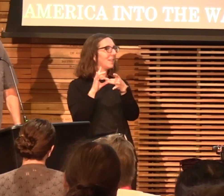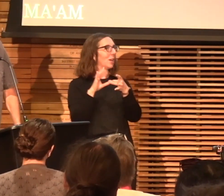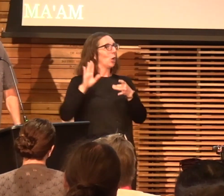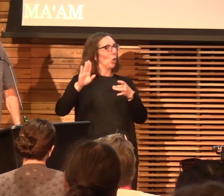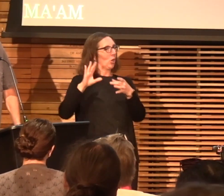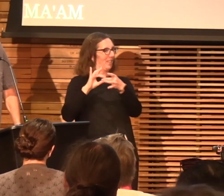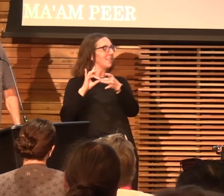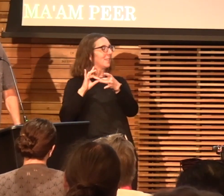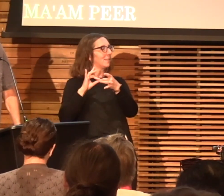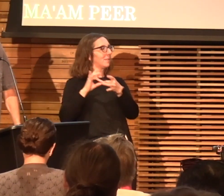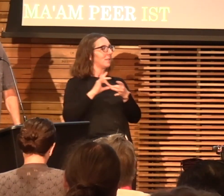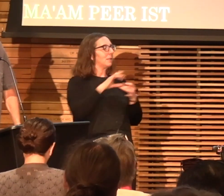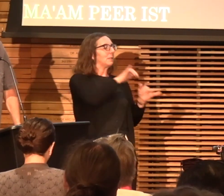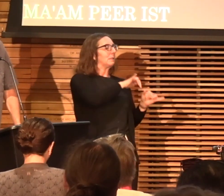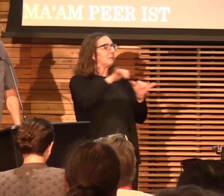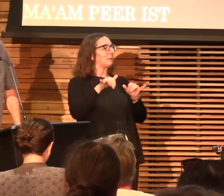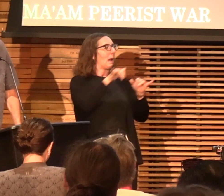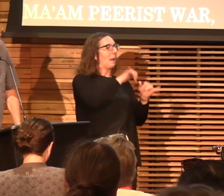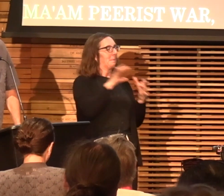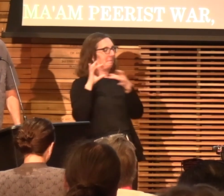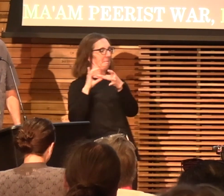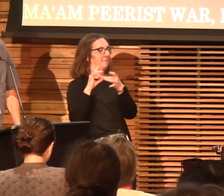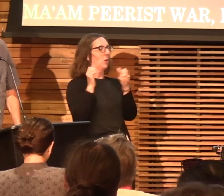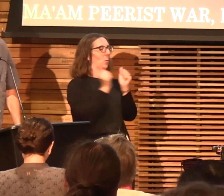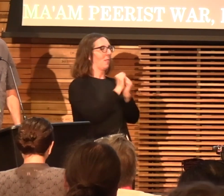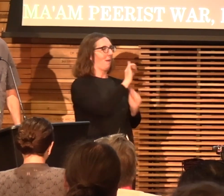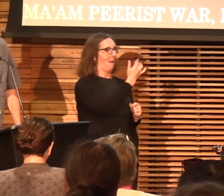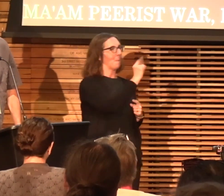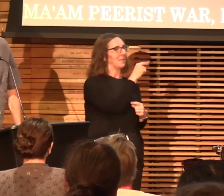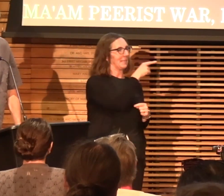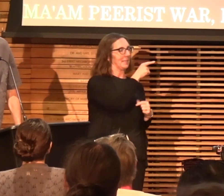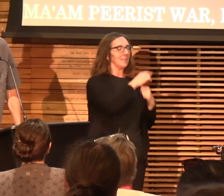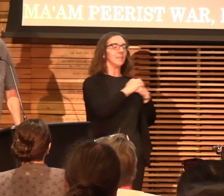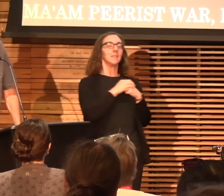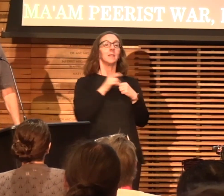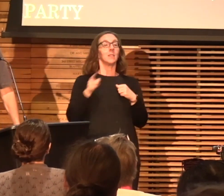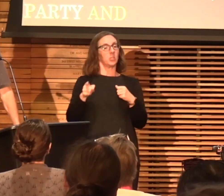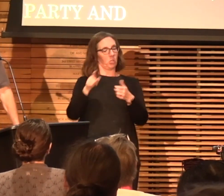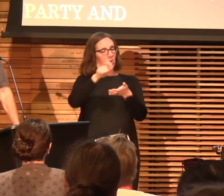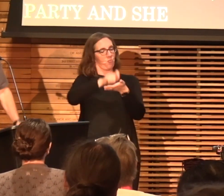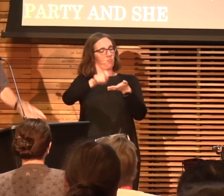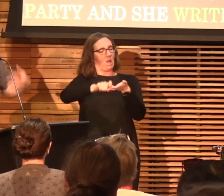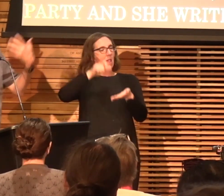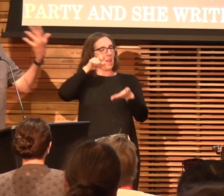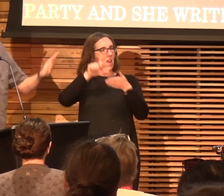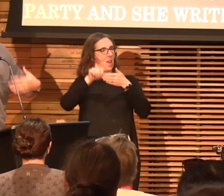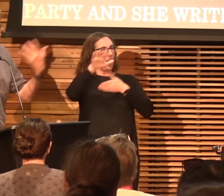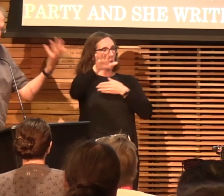And she writes a letter to Eleanor Roosevelt. She's been following the...